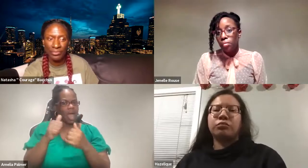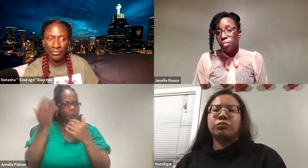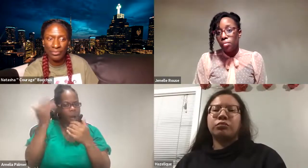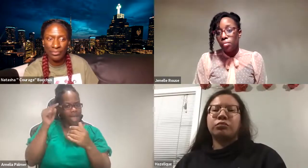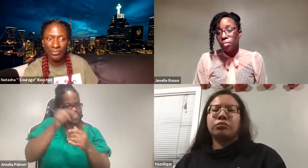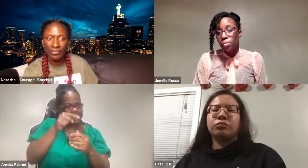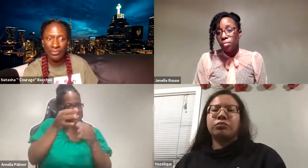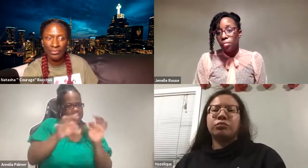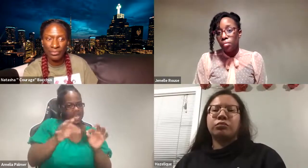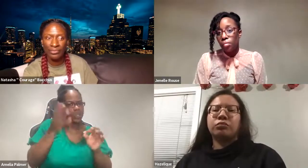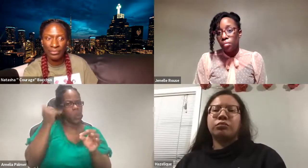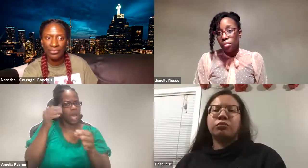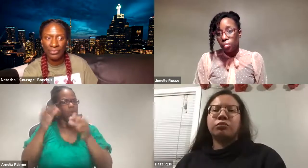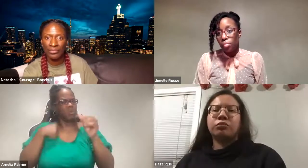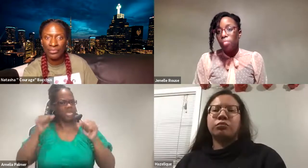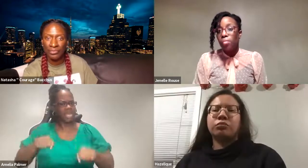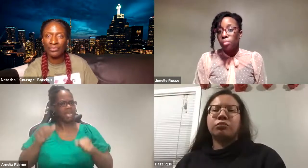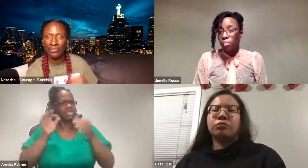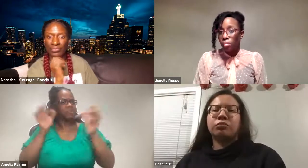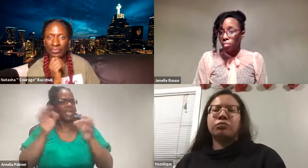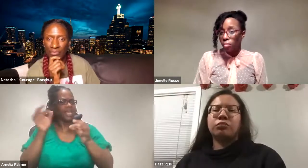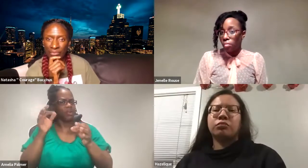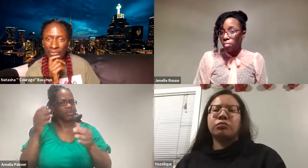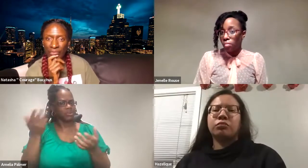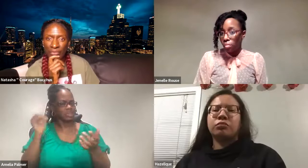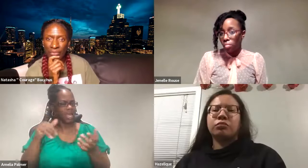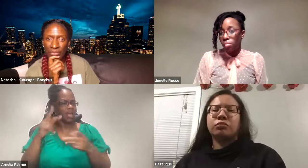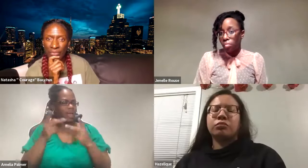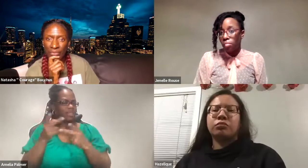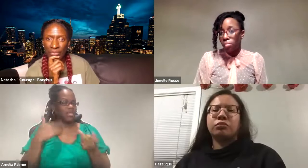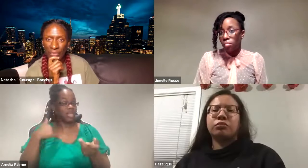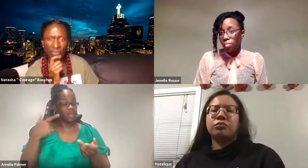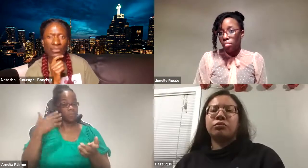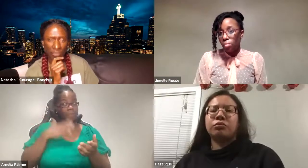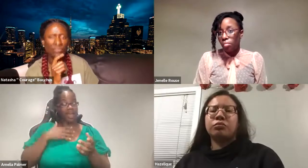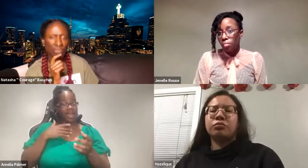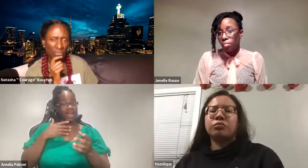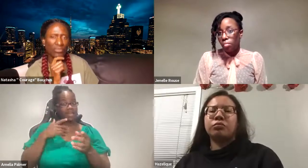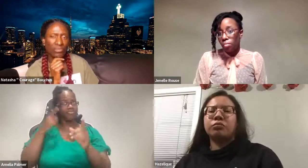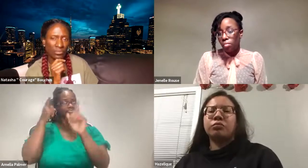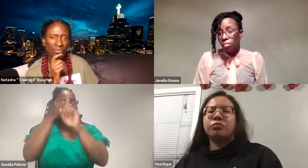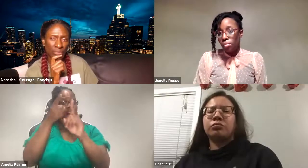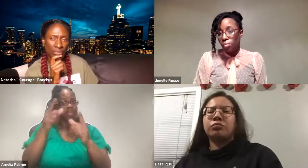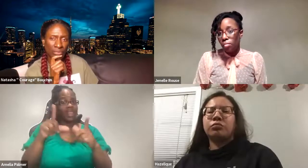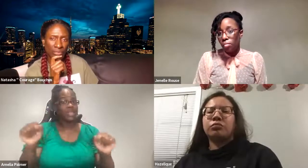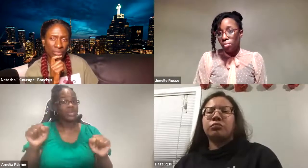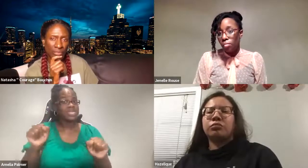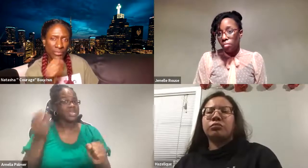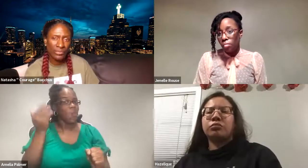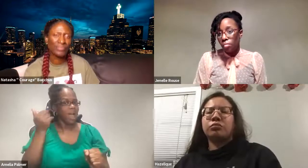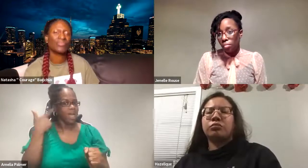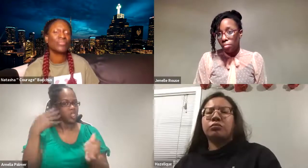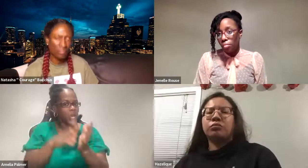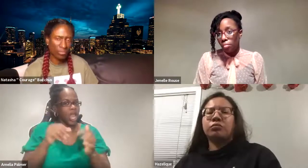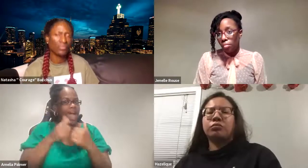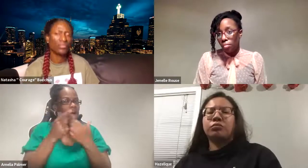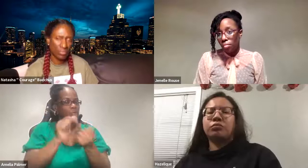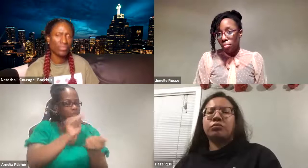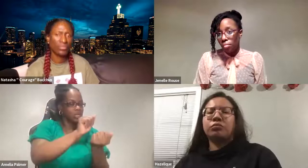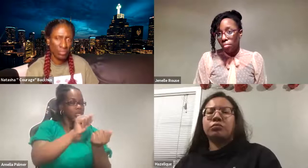you will learn so much more and you can learn to ask people respectfully. and that's why i started